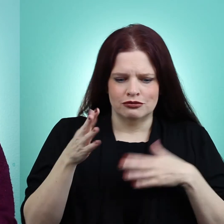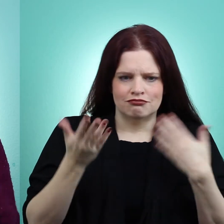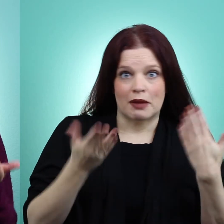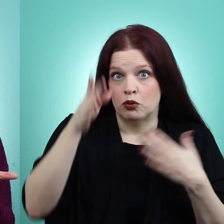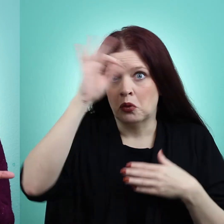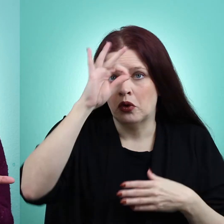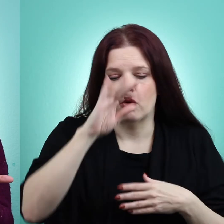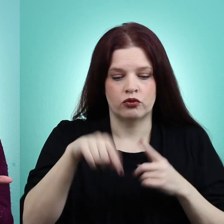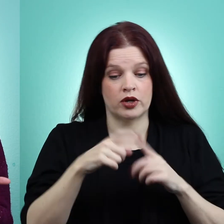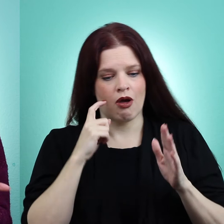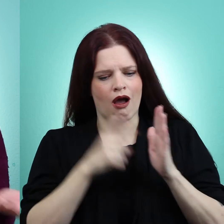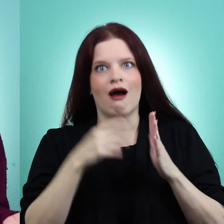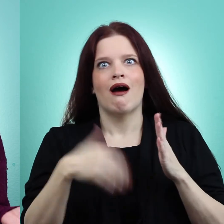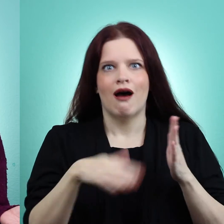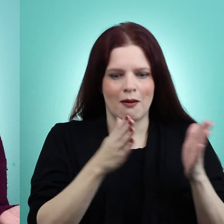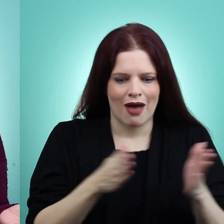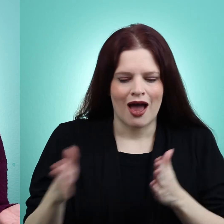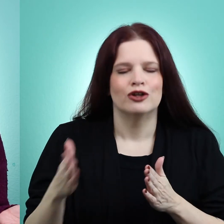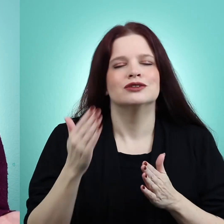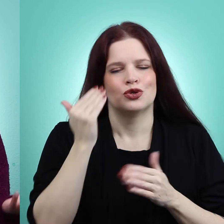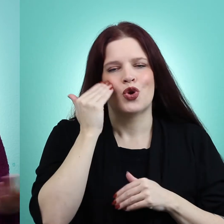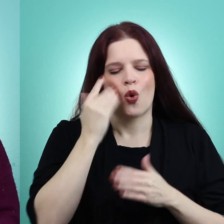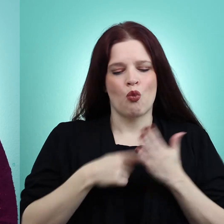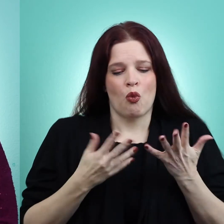And once you're able to identify those patterns and what you want to do with them, you can grow.